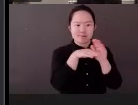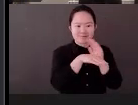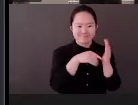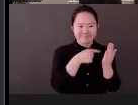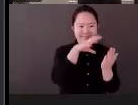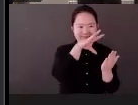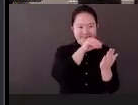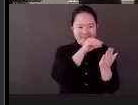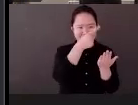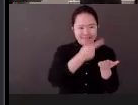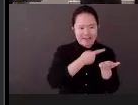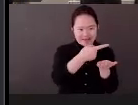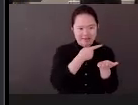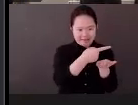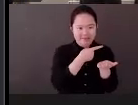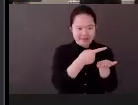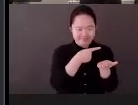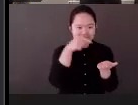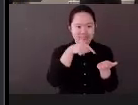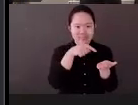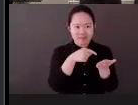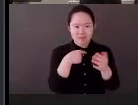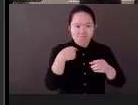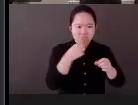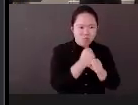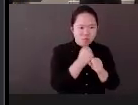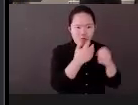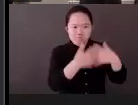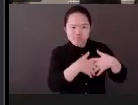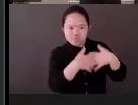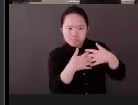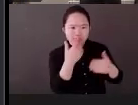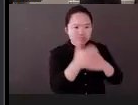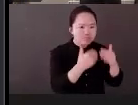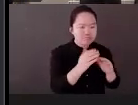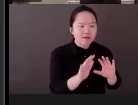you can get it, you don't have to developer, to test it,